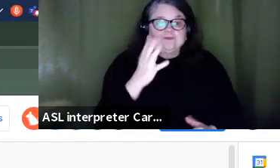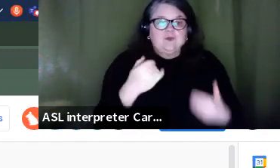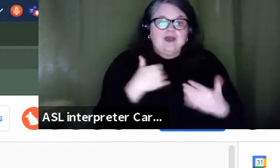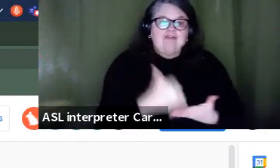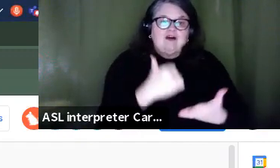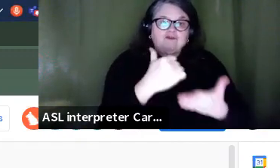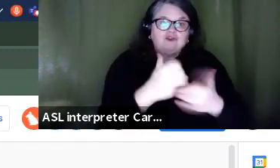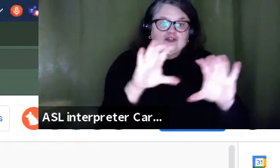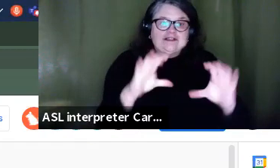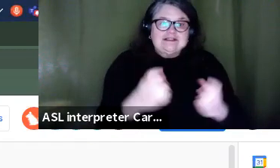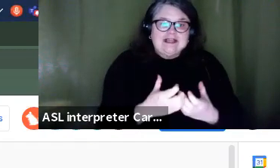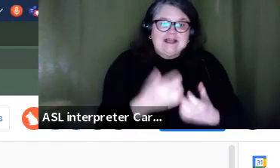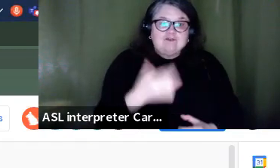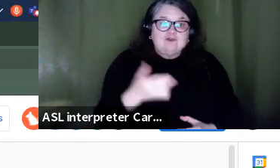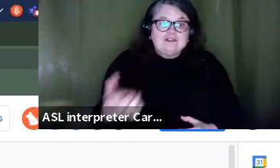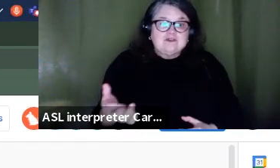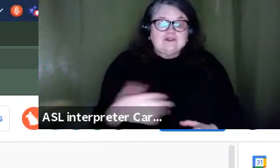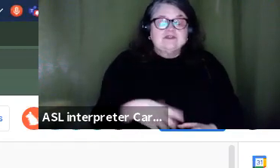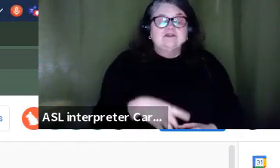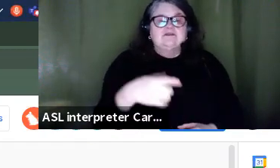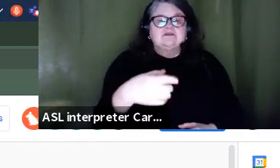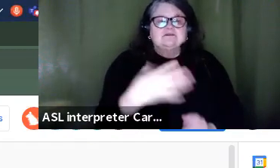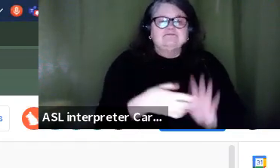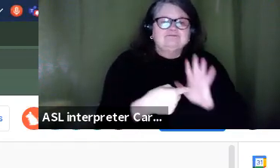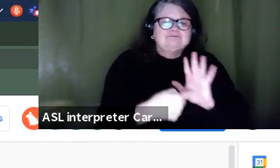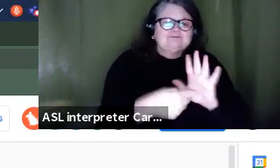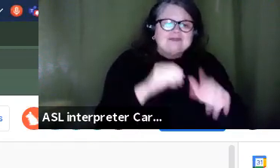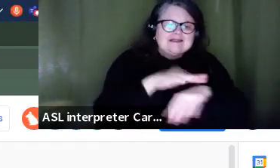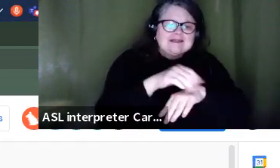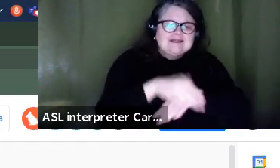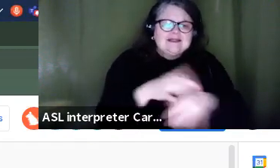the members are here on this call. And we have a very